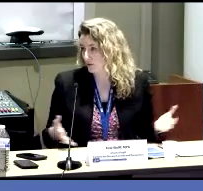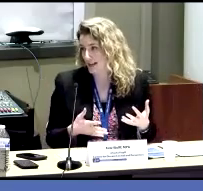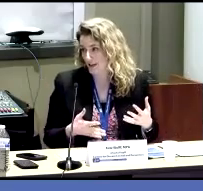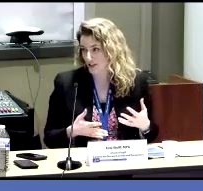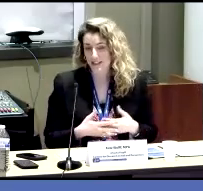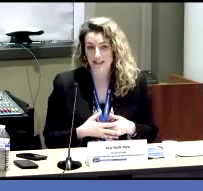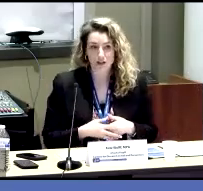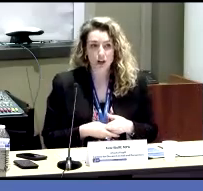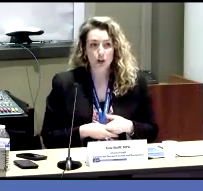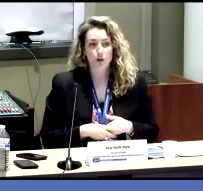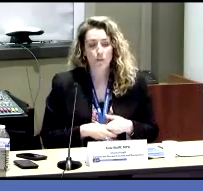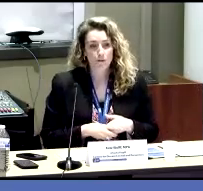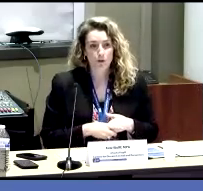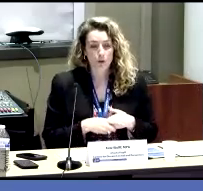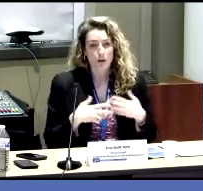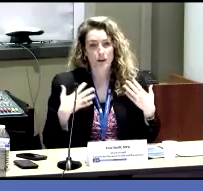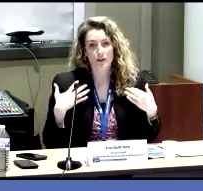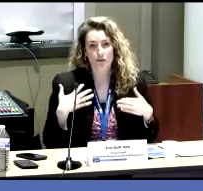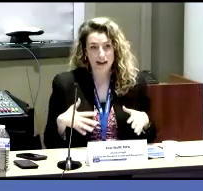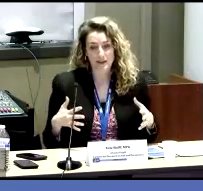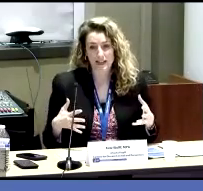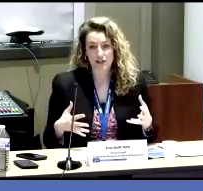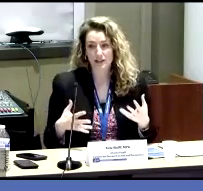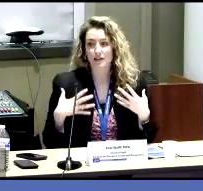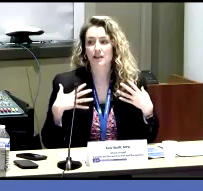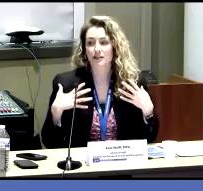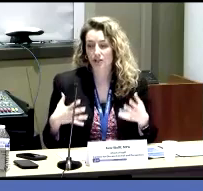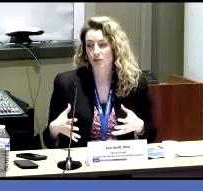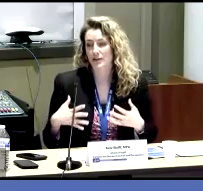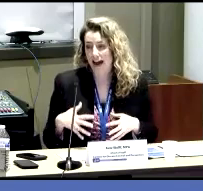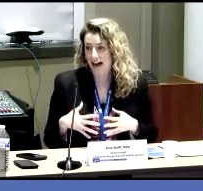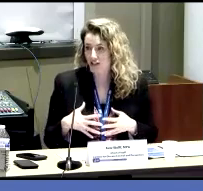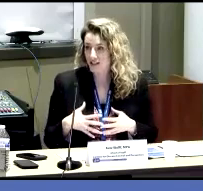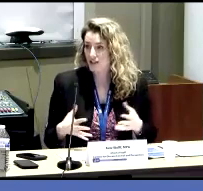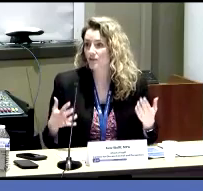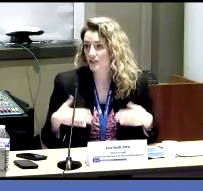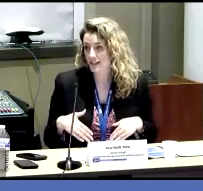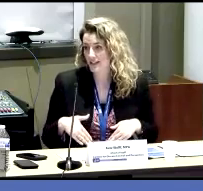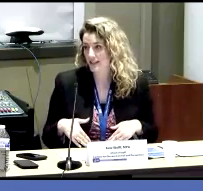over the agencies who put forward recommendations on discrete actions for CDC